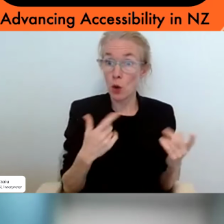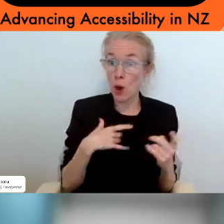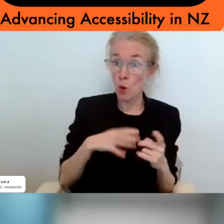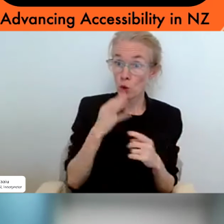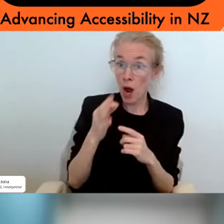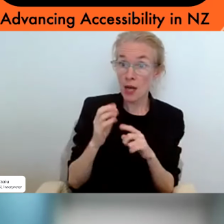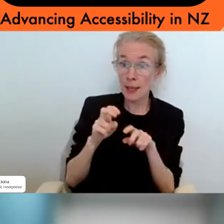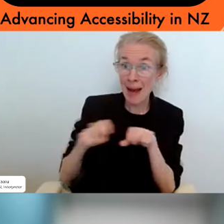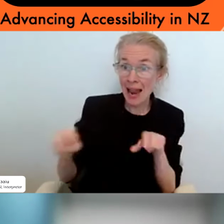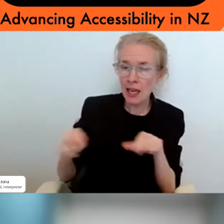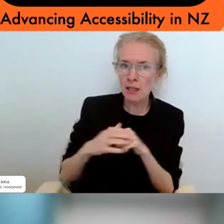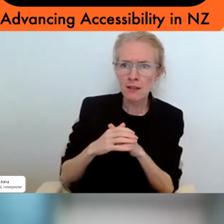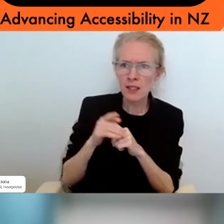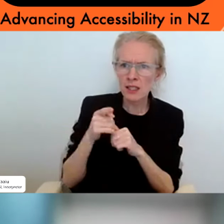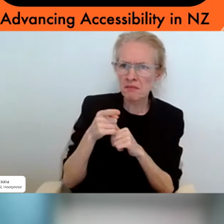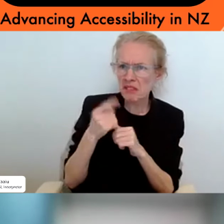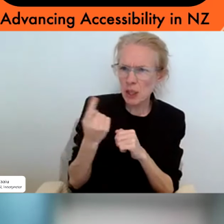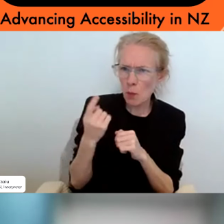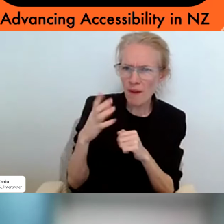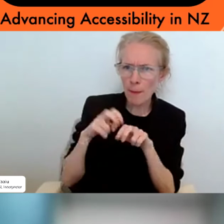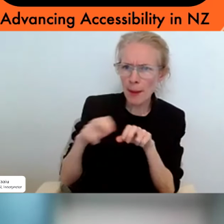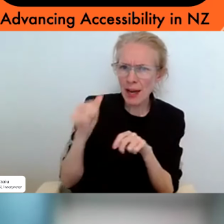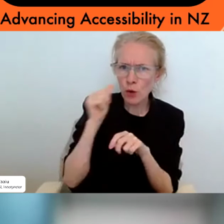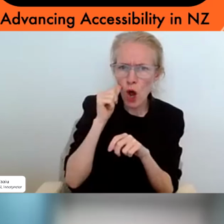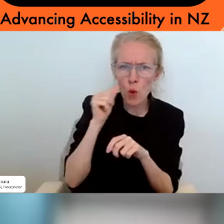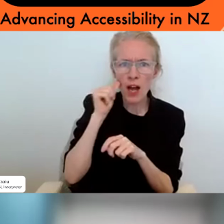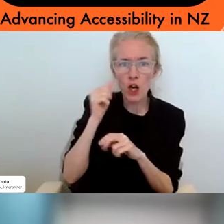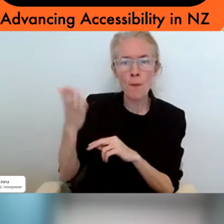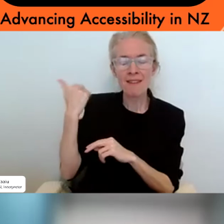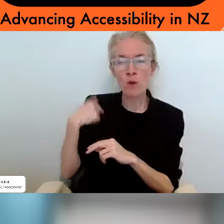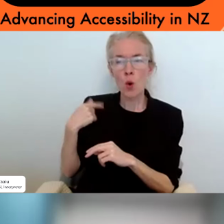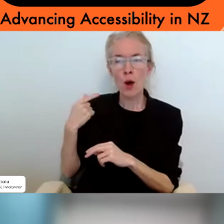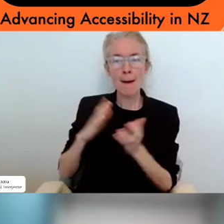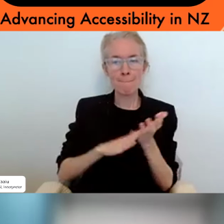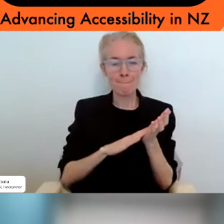earlier from Massey was saying that fire regulations are actually